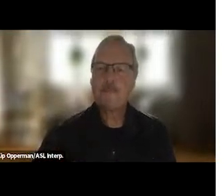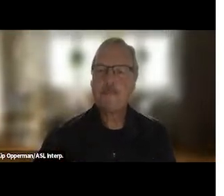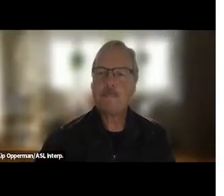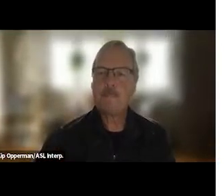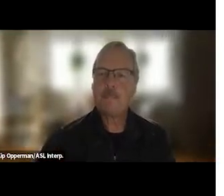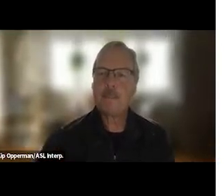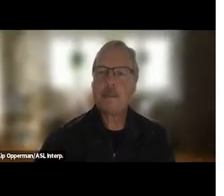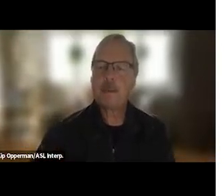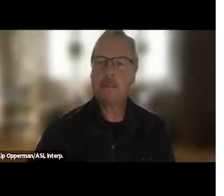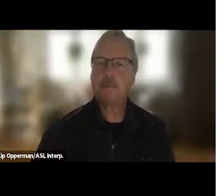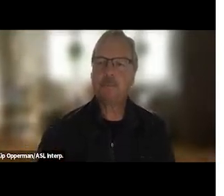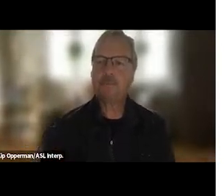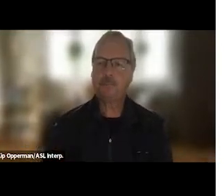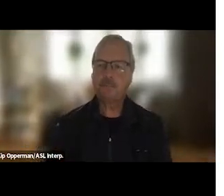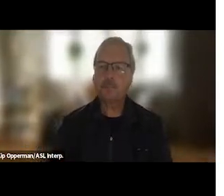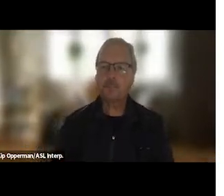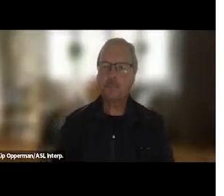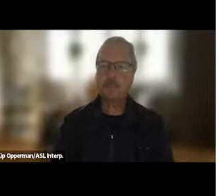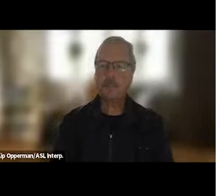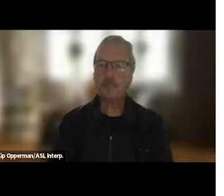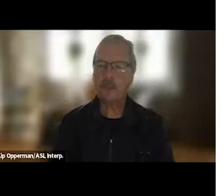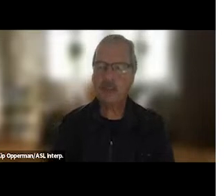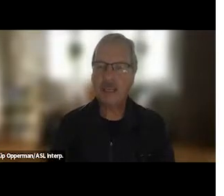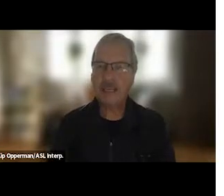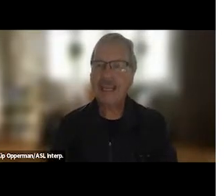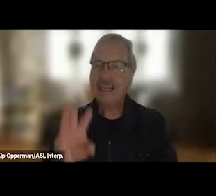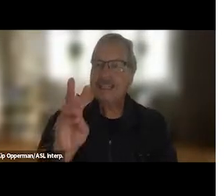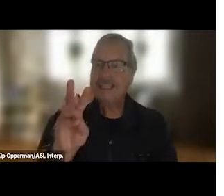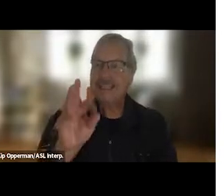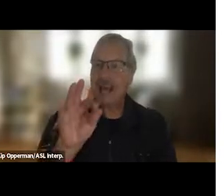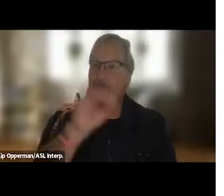69% of eligible people in the jail accepted MAT.